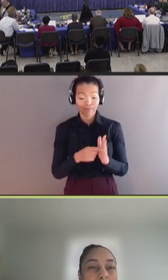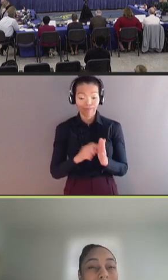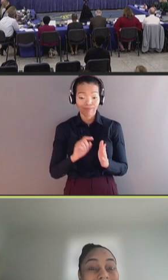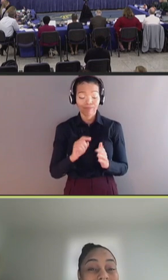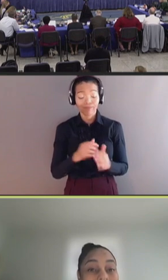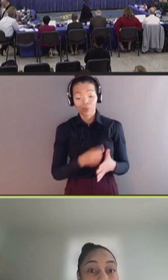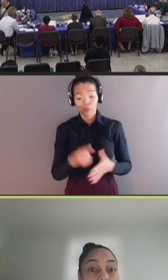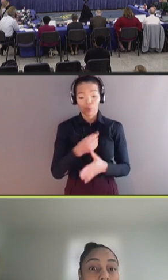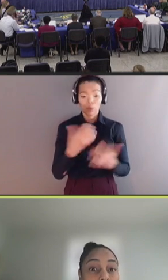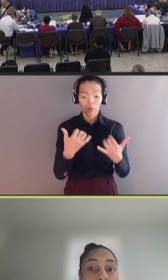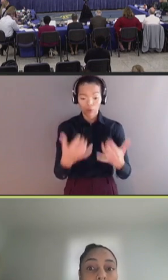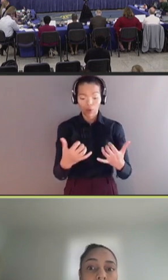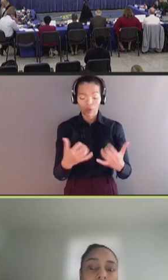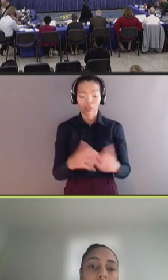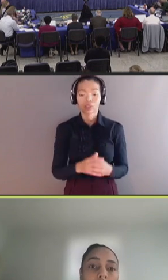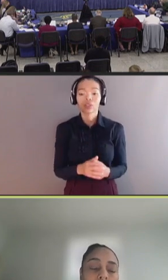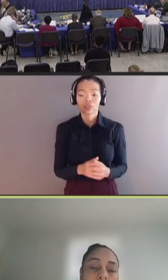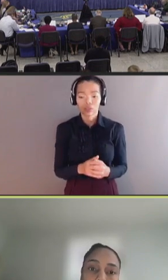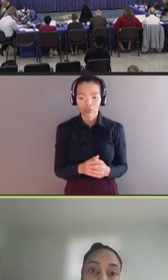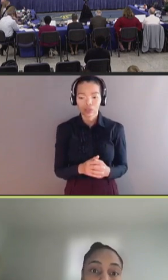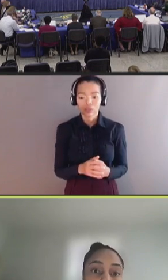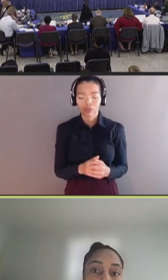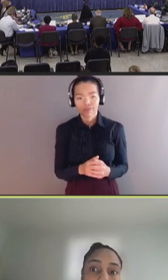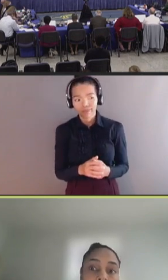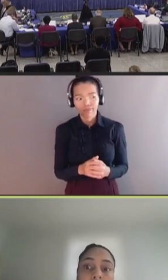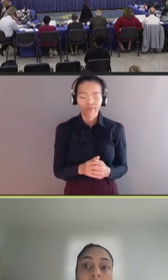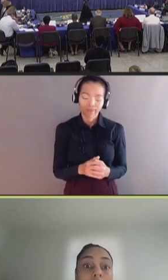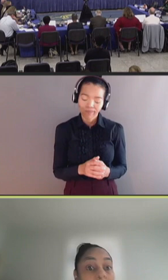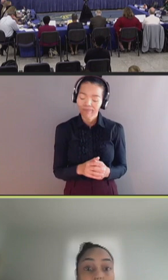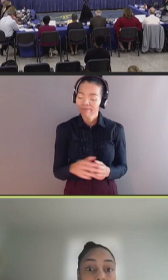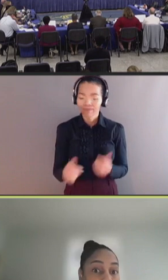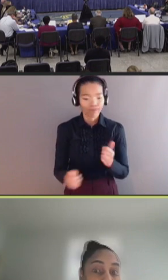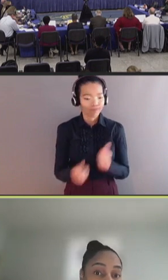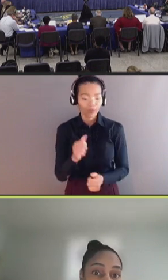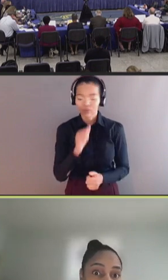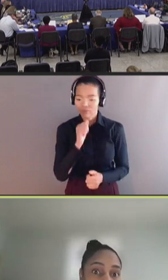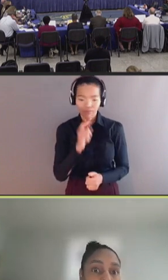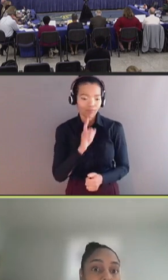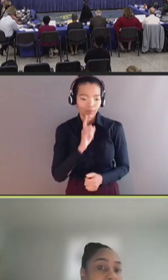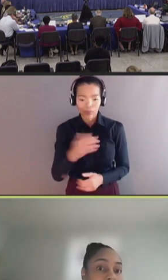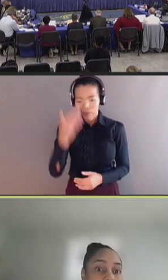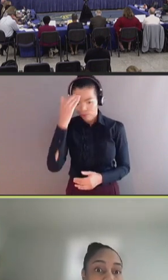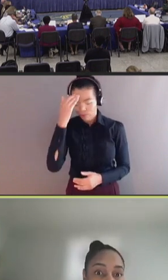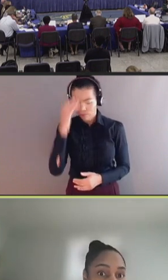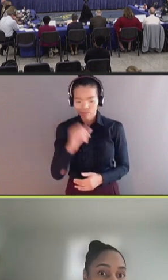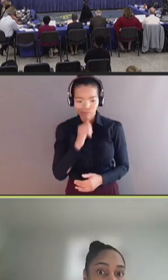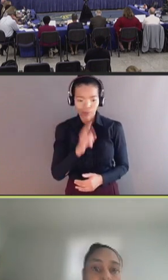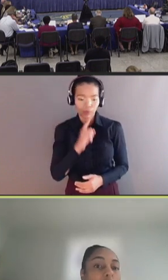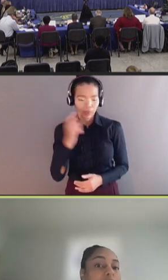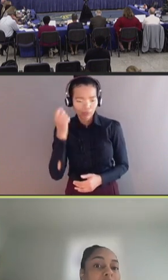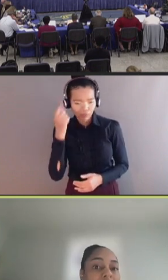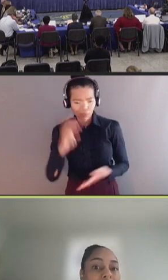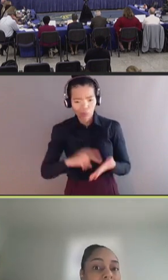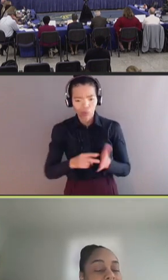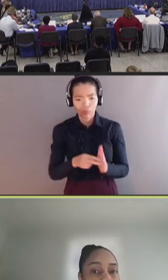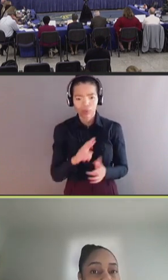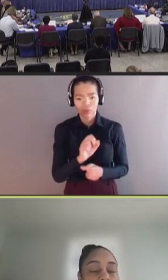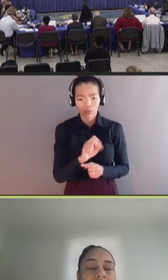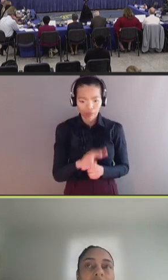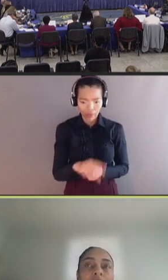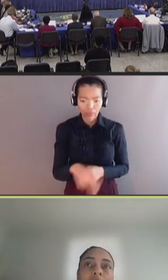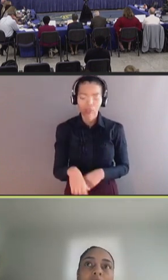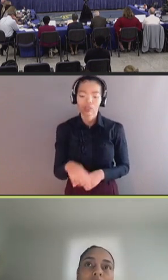there was a significant low level of awareness and understanding of RSV and RSV vaccines.